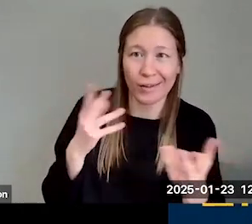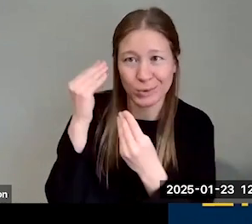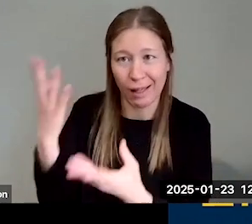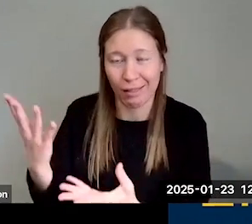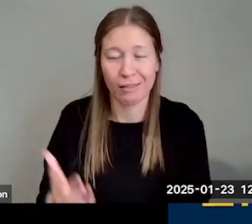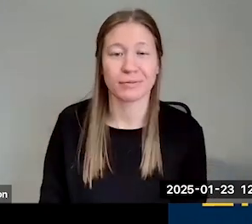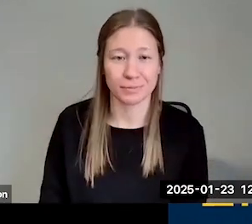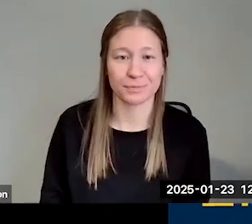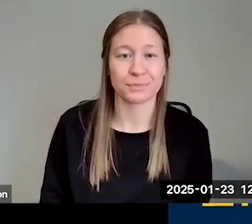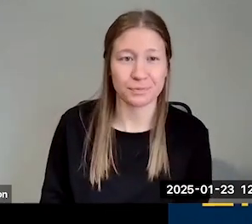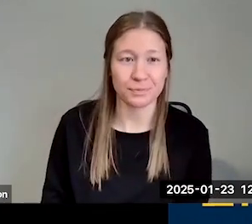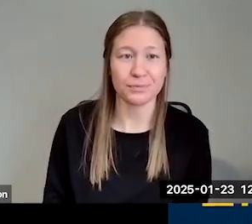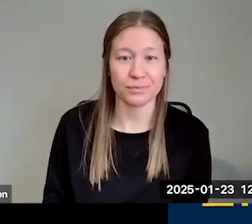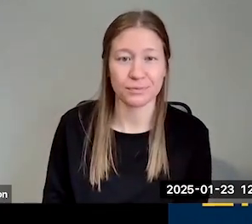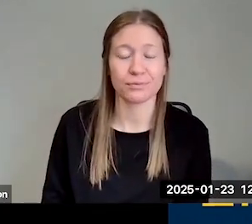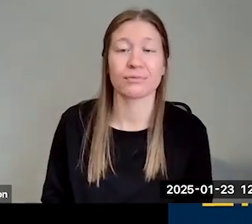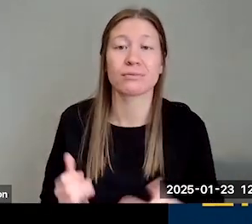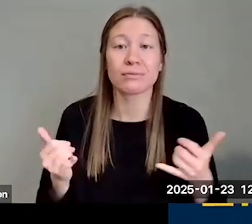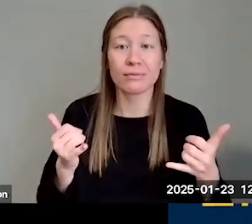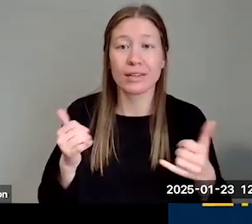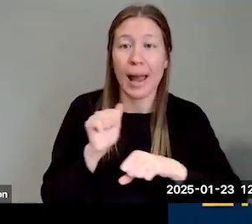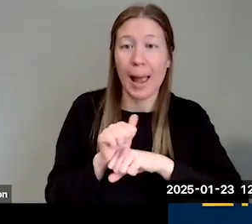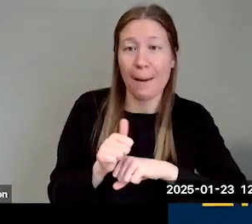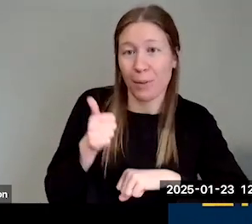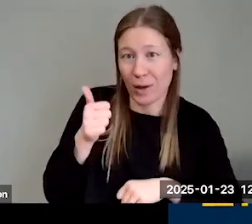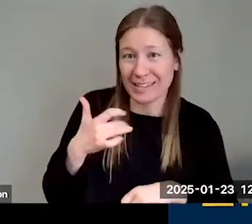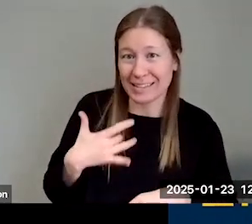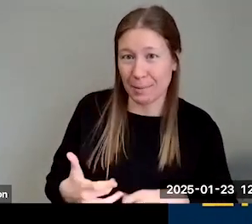So looking at who employees most often disclose to,